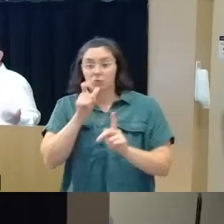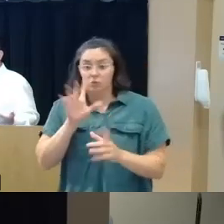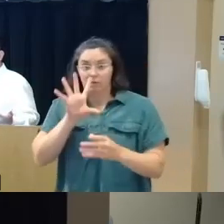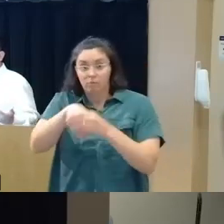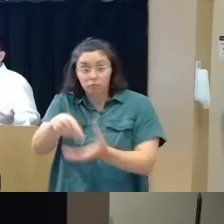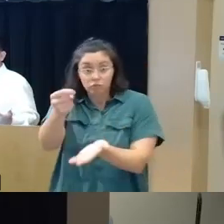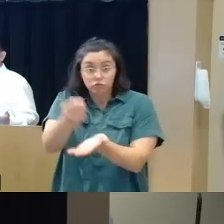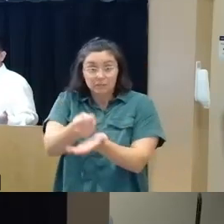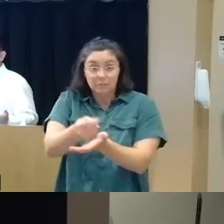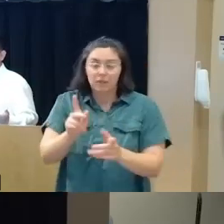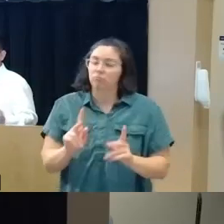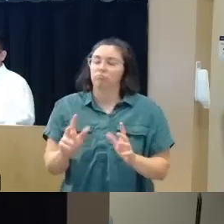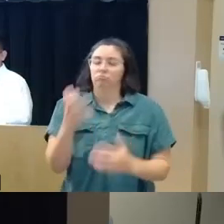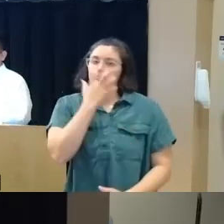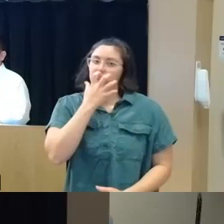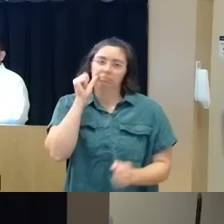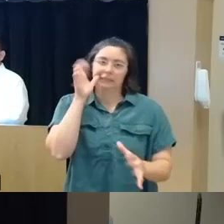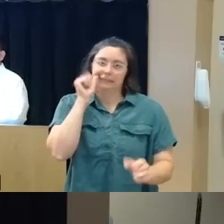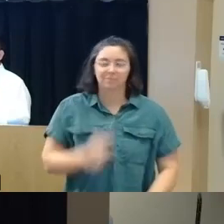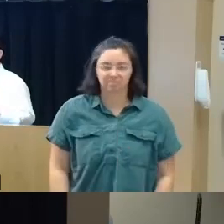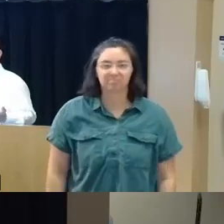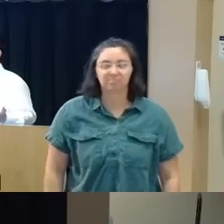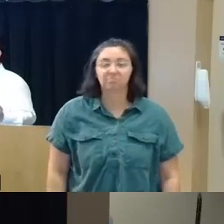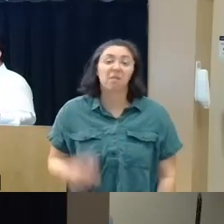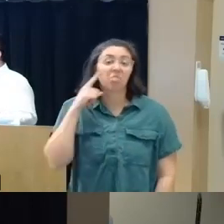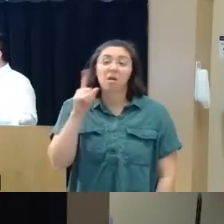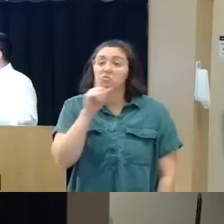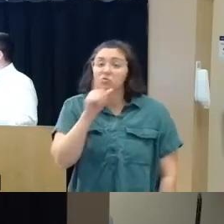treat this population are amazing but I thought you know what's the coolest thing you can do in